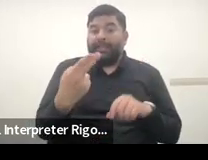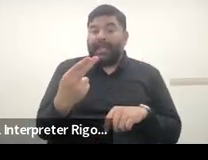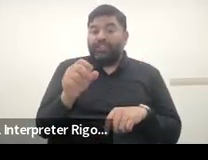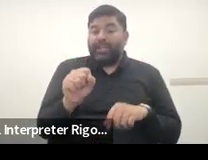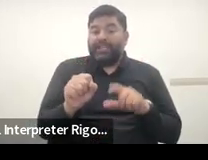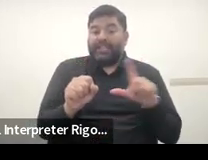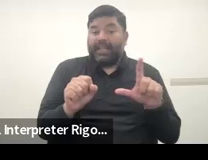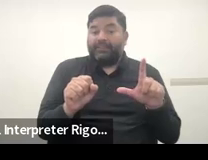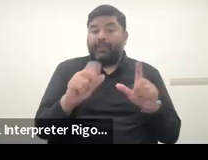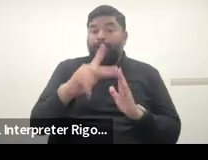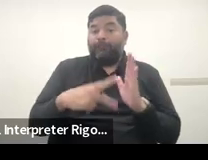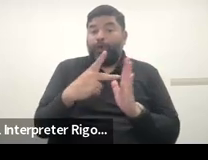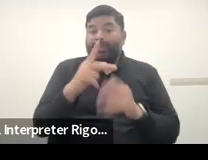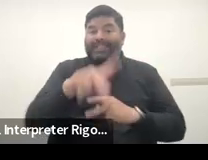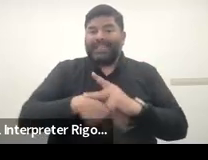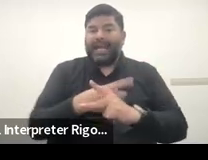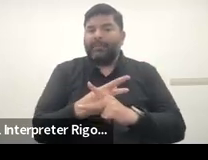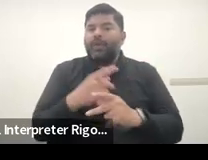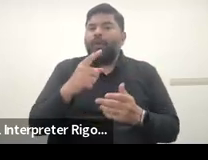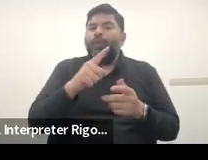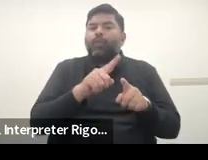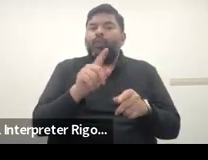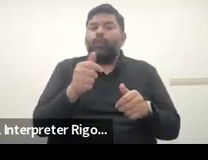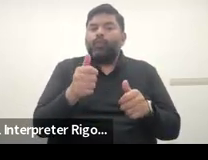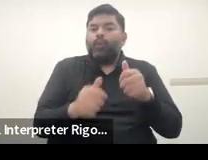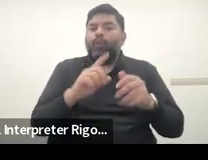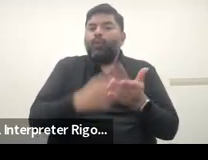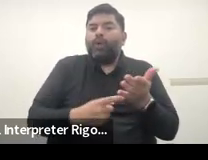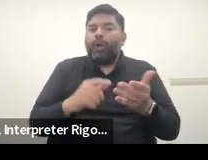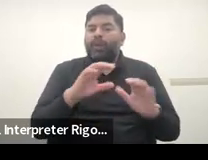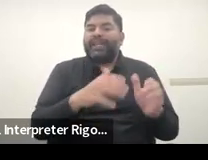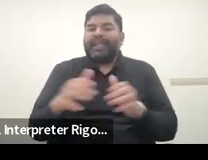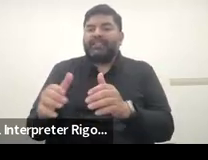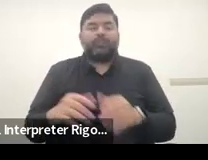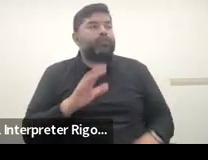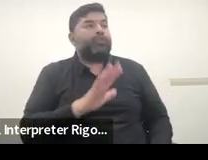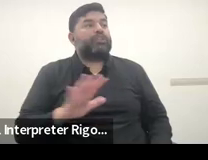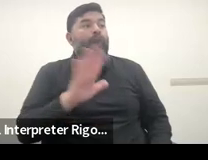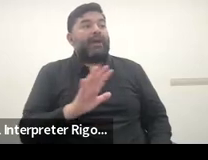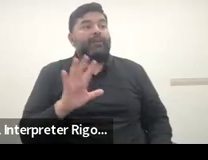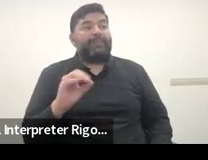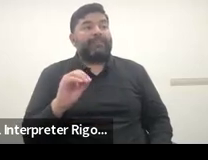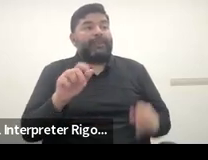phoneme type what are the classes? LEE: so there's 50 possible or about 50 possible handshapes for